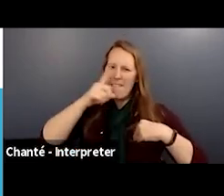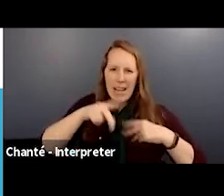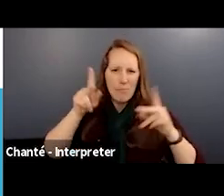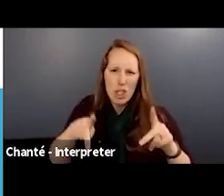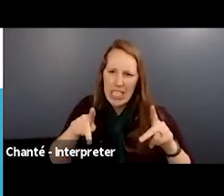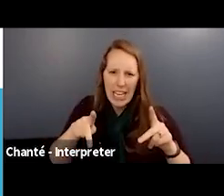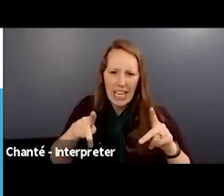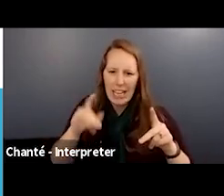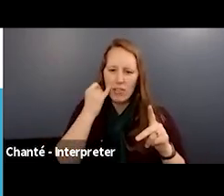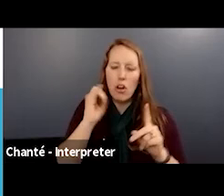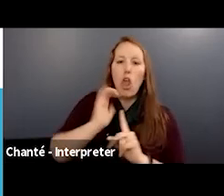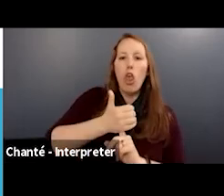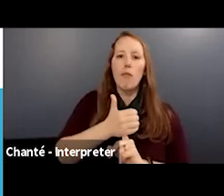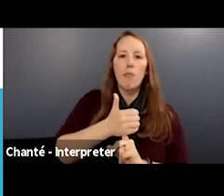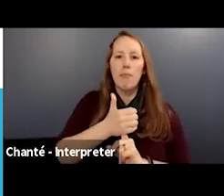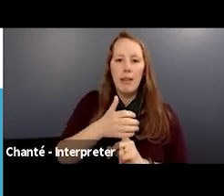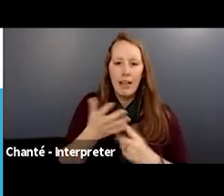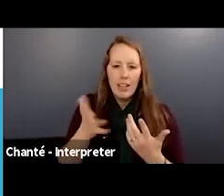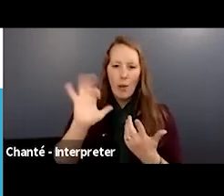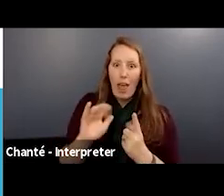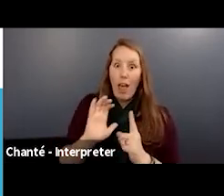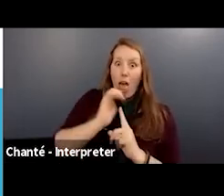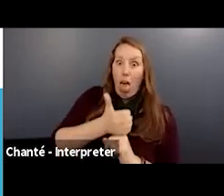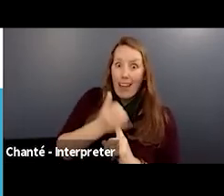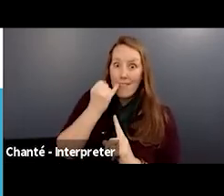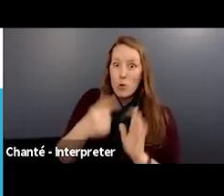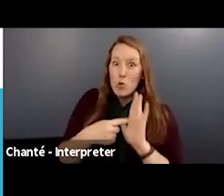and they discover that fakeness and realize who you truly are,